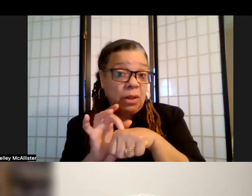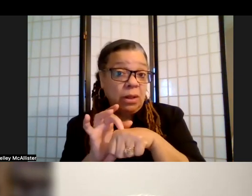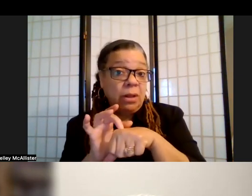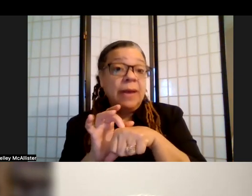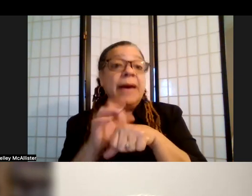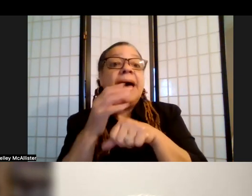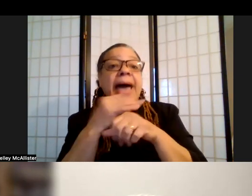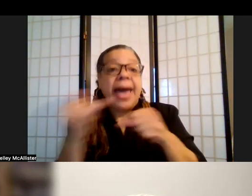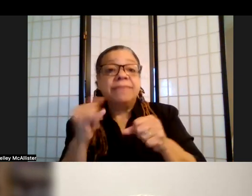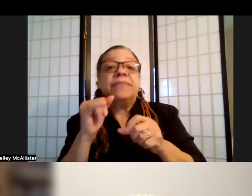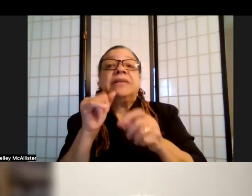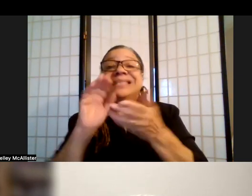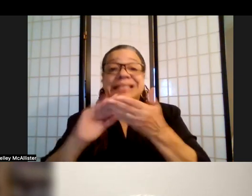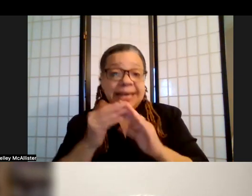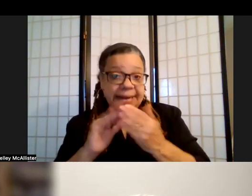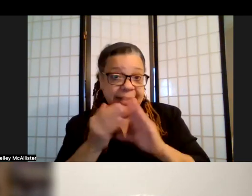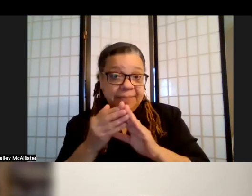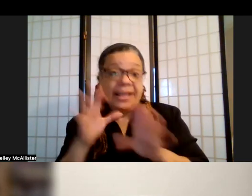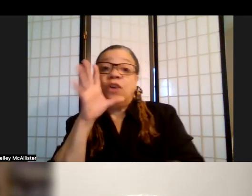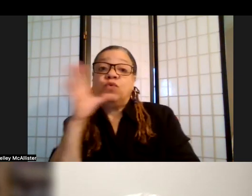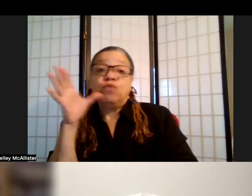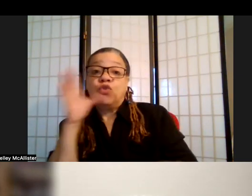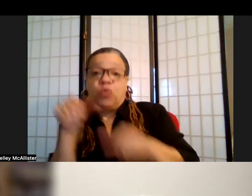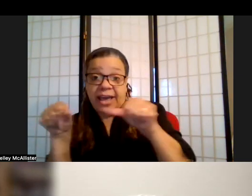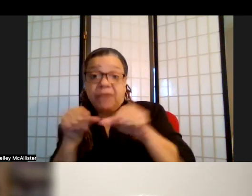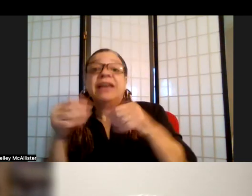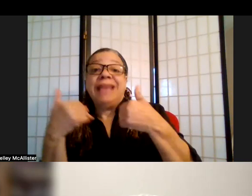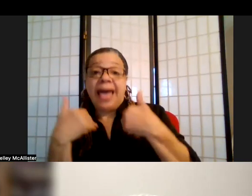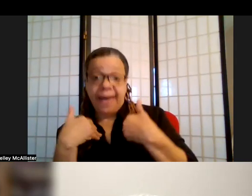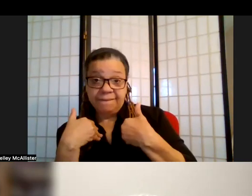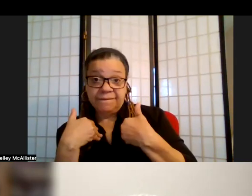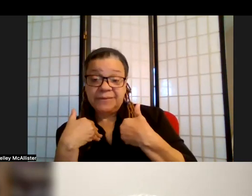in the urban environments than in the rural environments, right? So, so there's there's also a distribution problem.